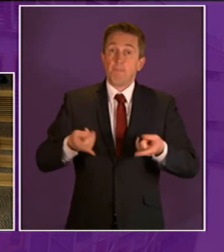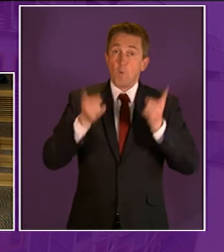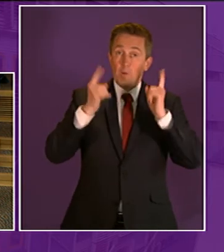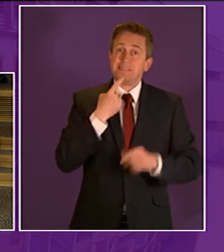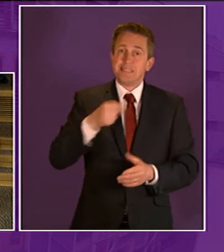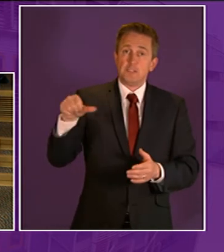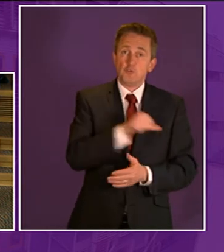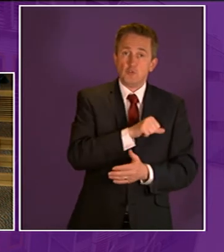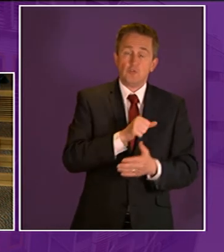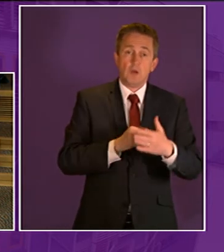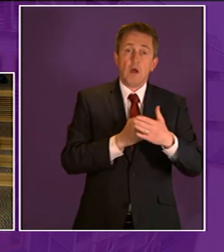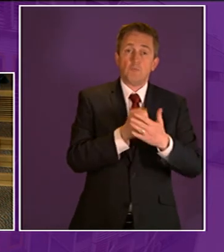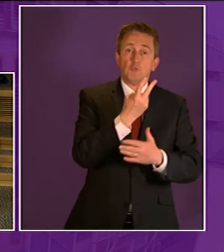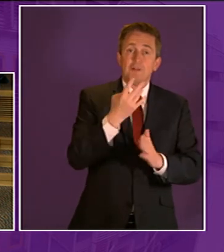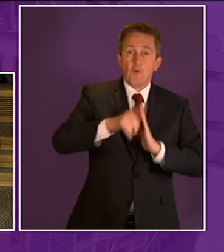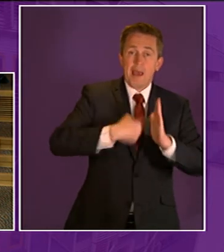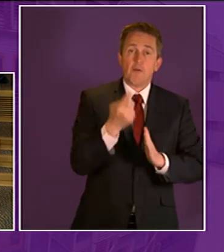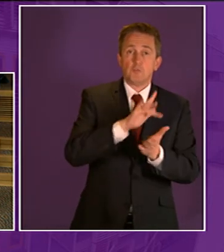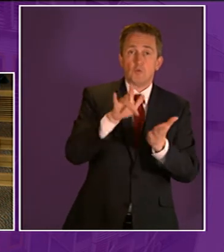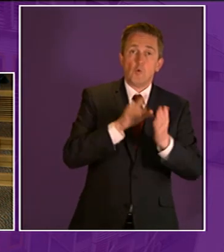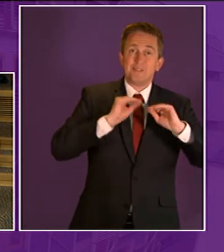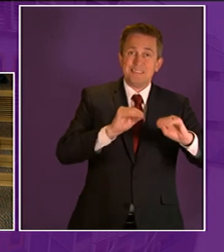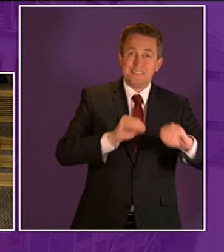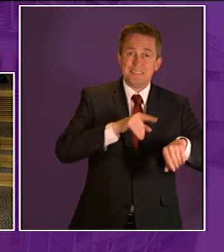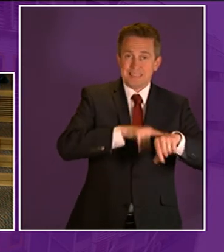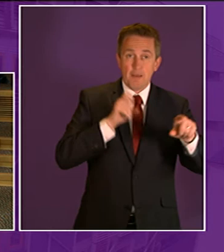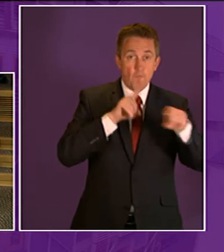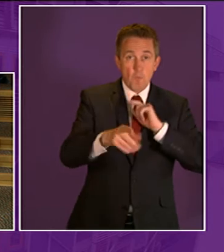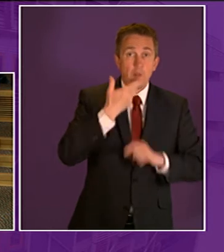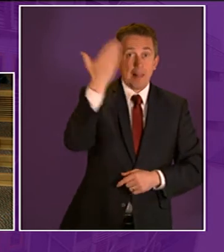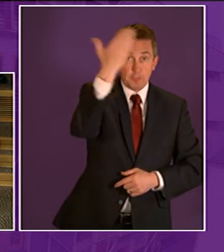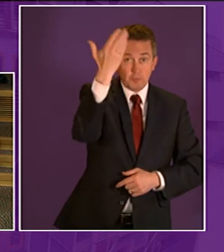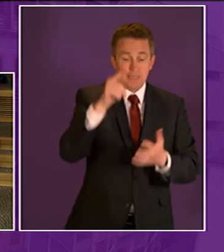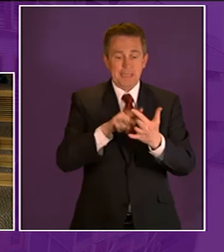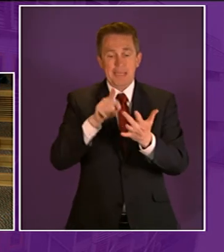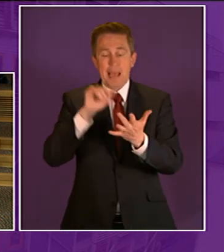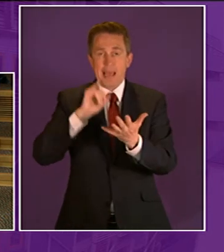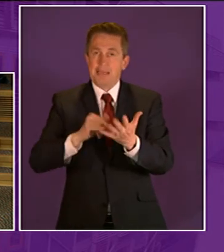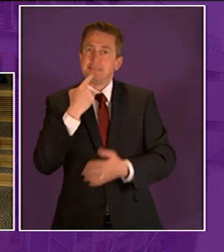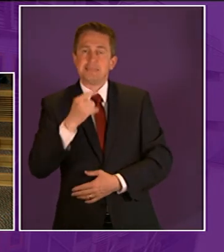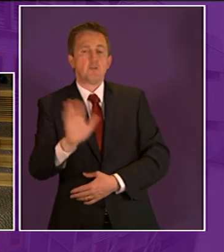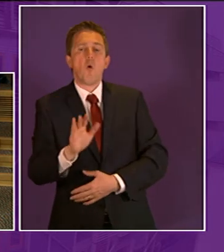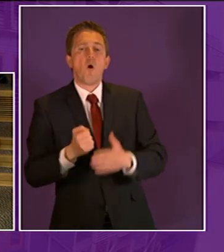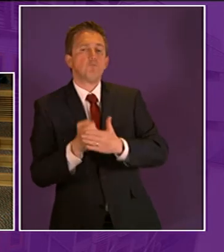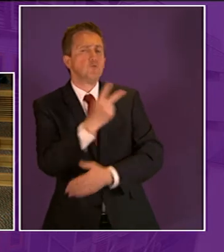week of core teaching time; the EIS has proposed that it should be up to 22.